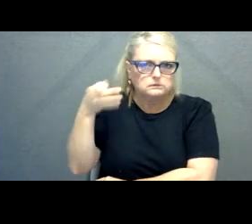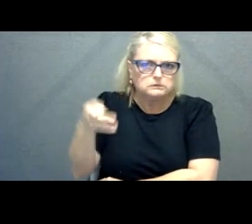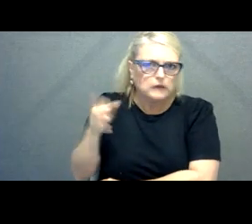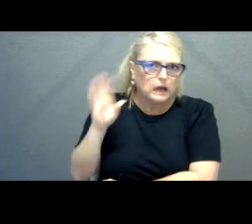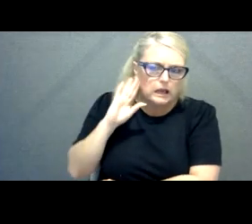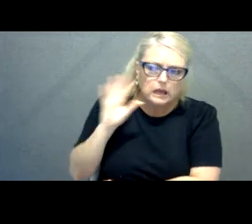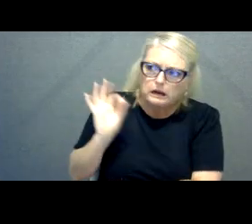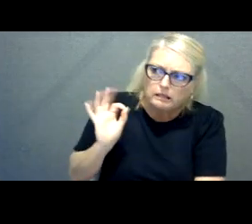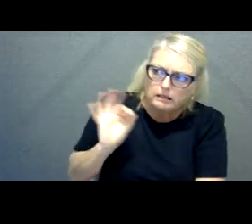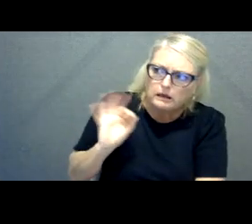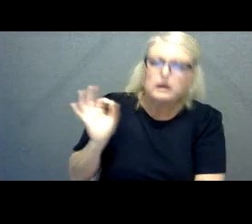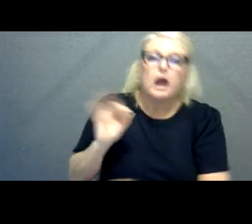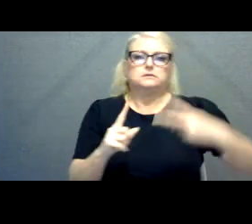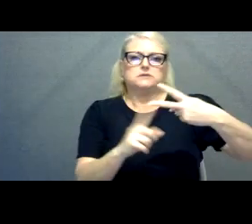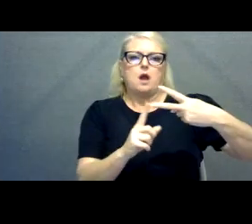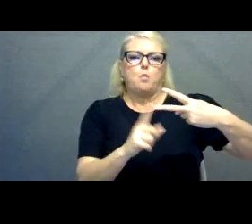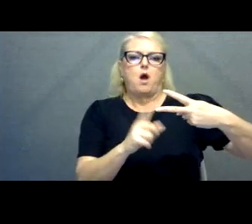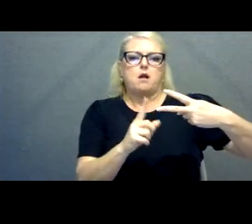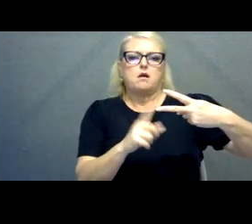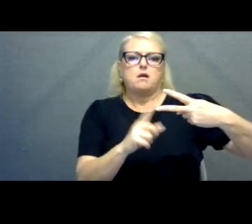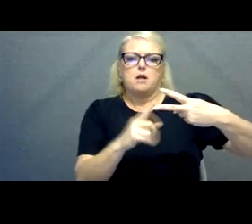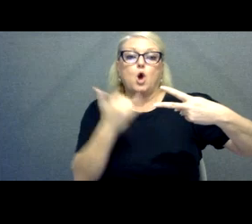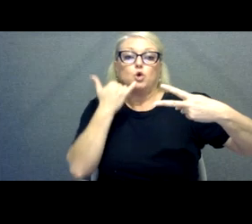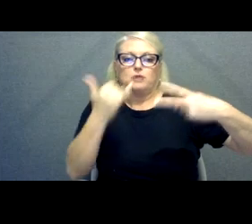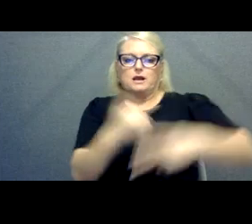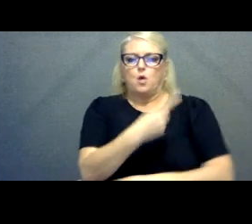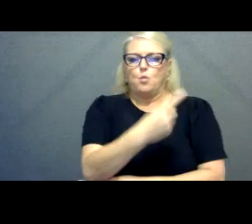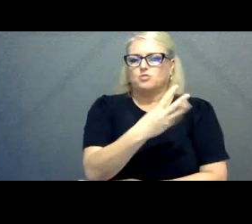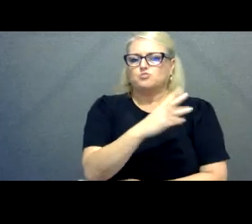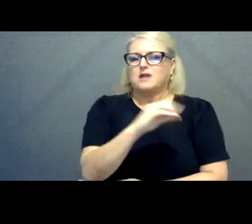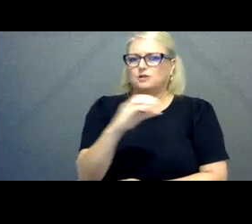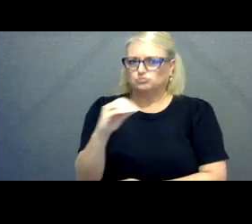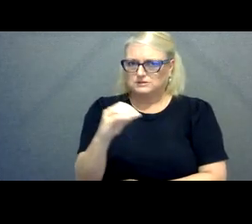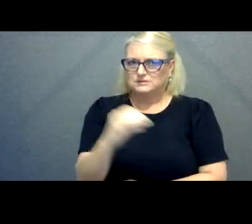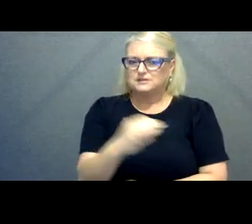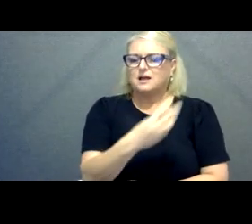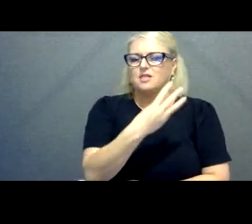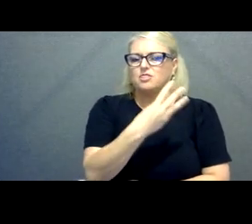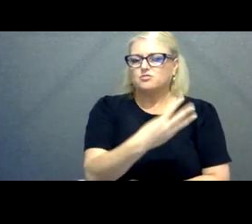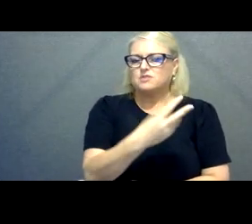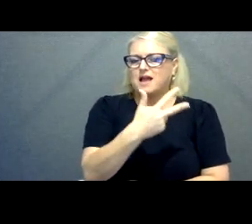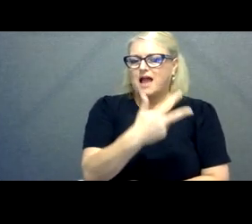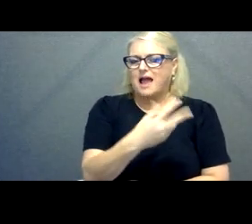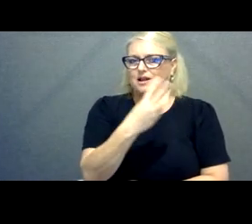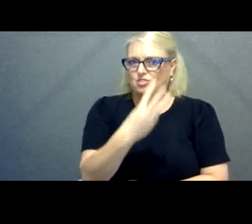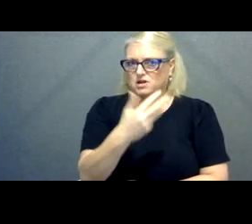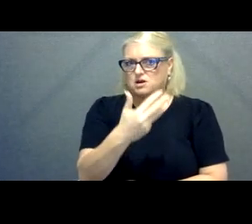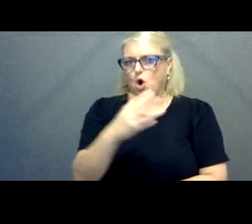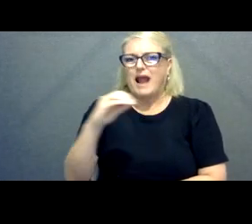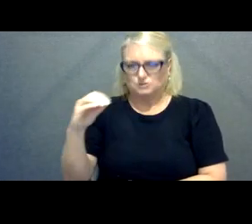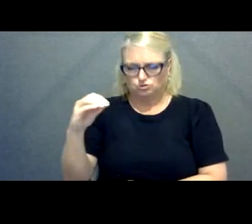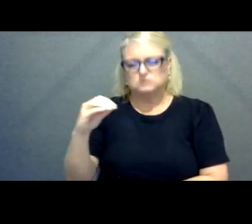to call and um we'll be able to look up the application and help them with where it's at